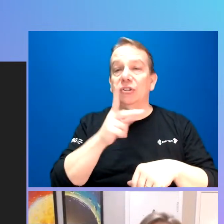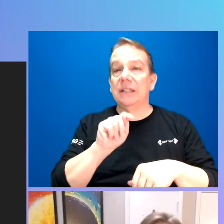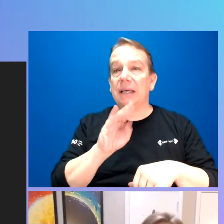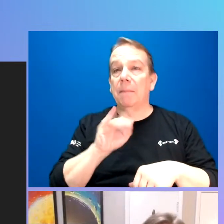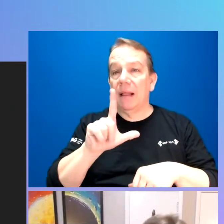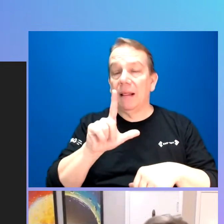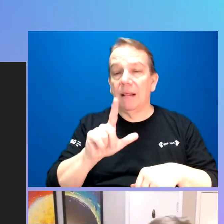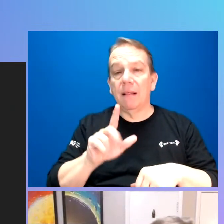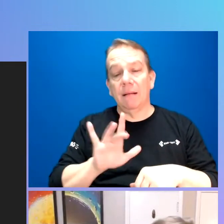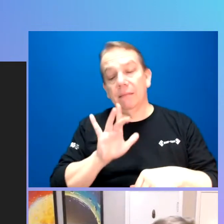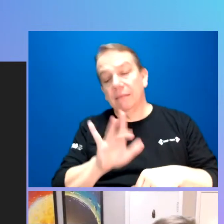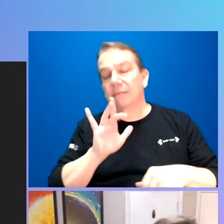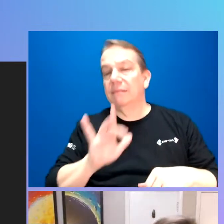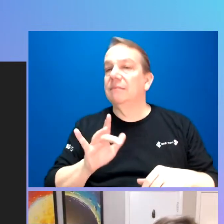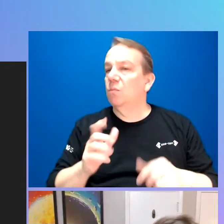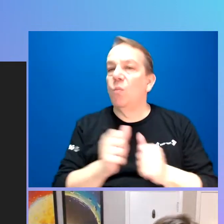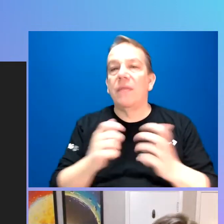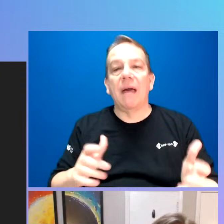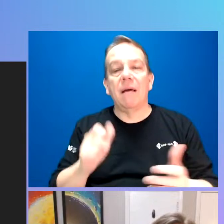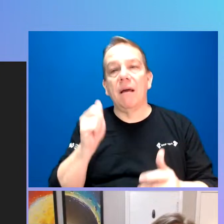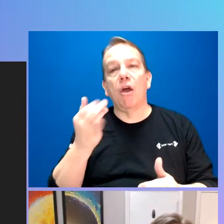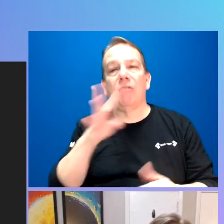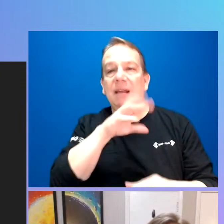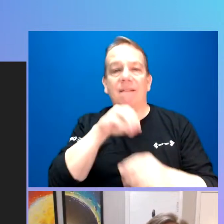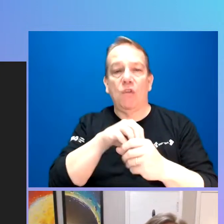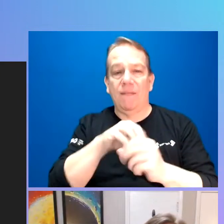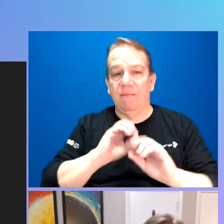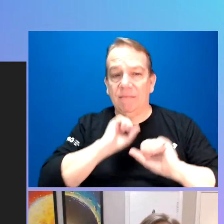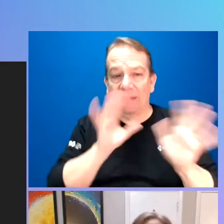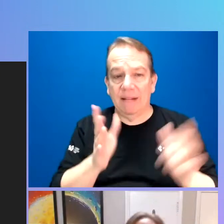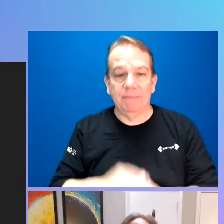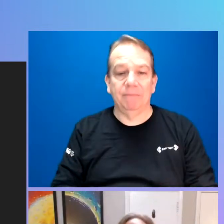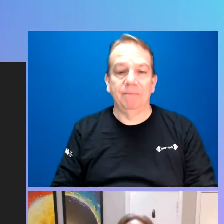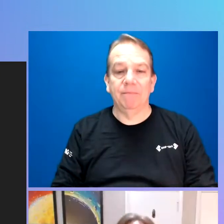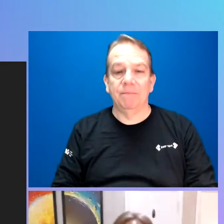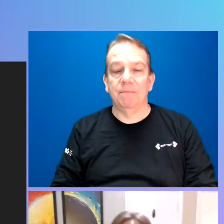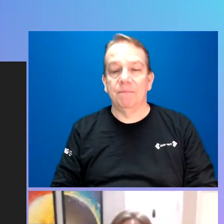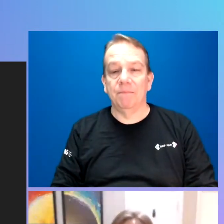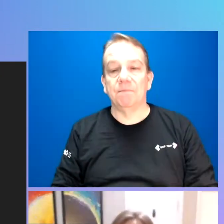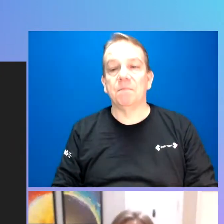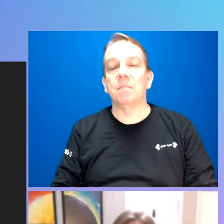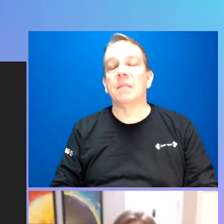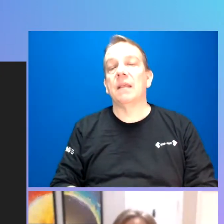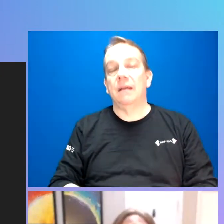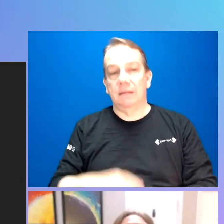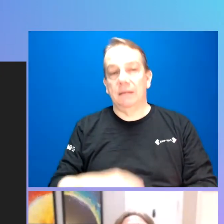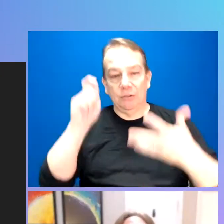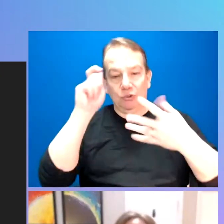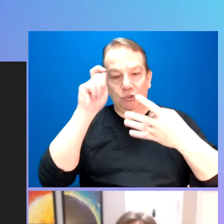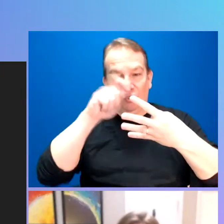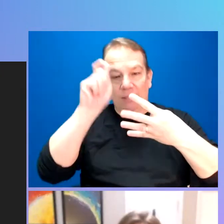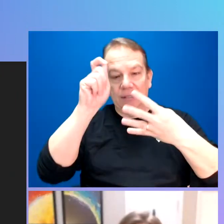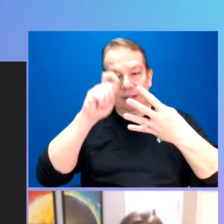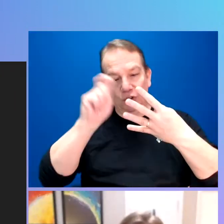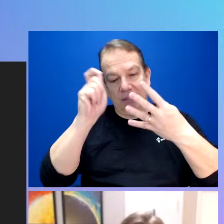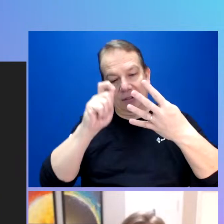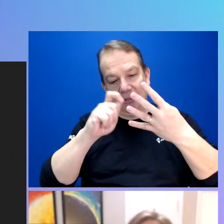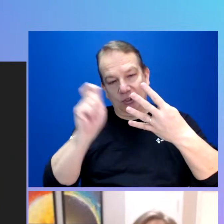aria roles. All right, we have